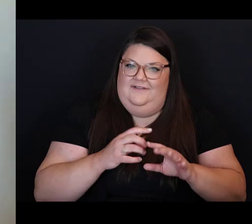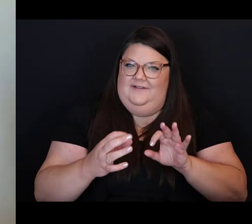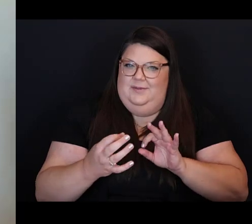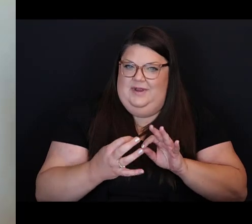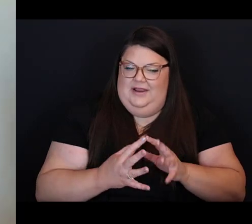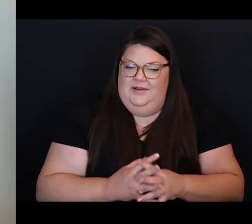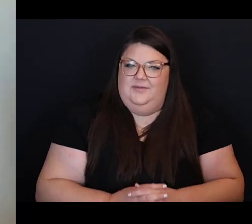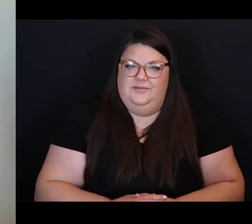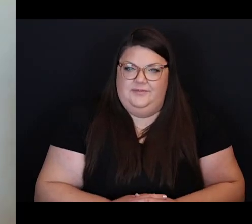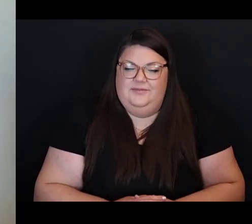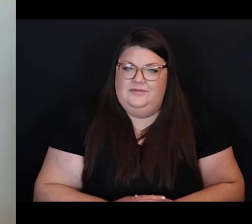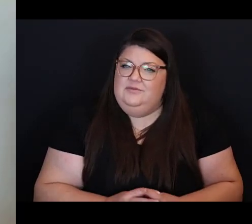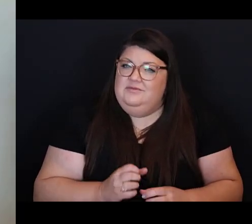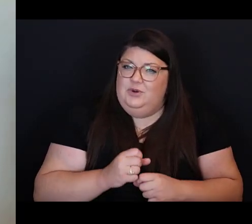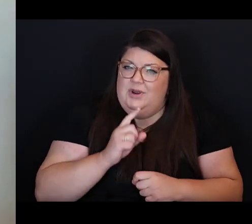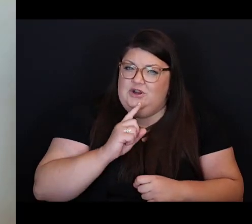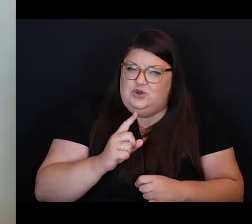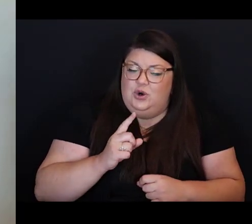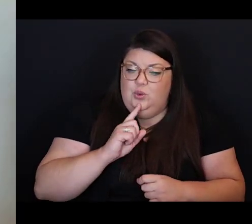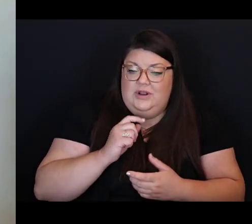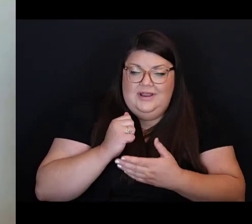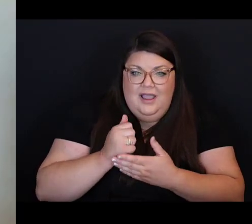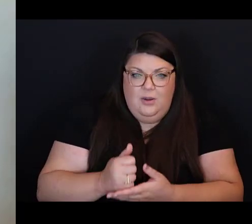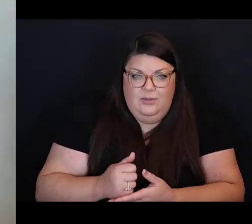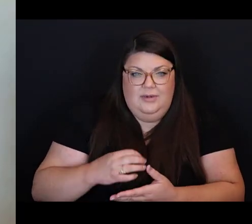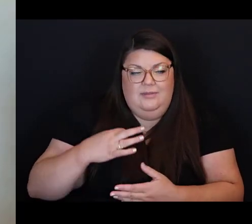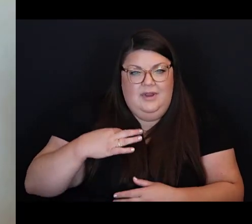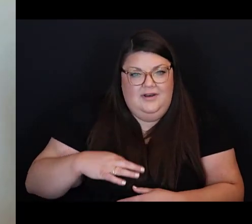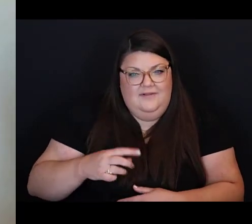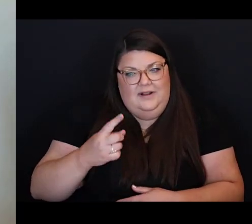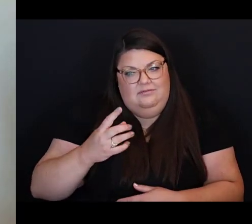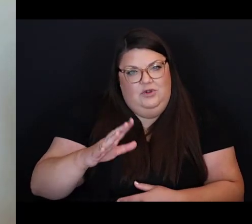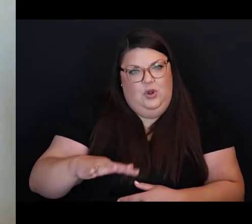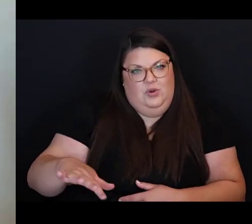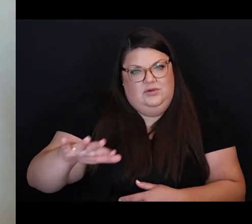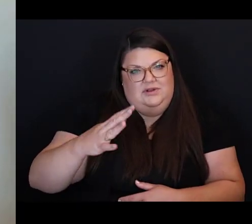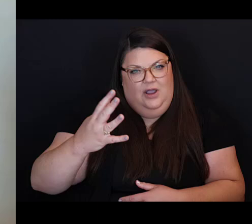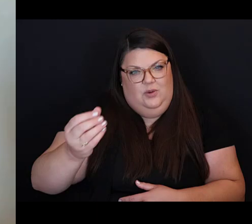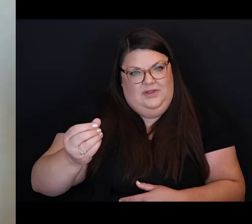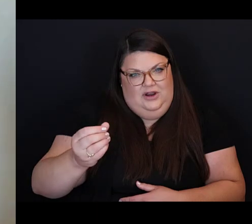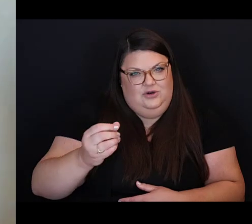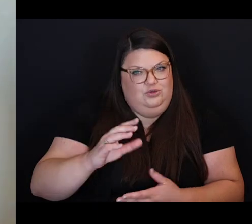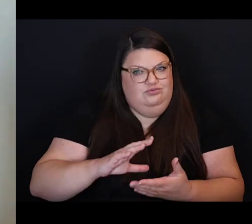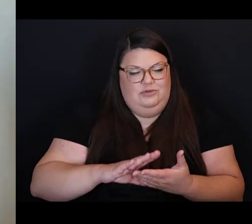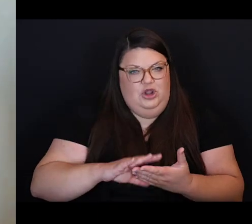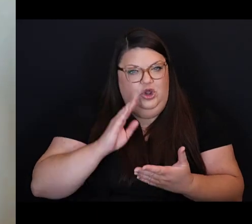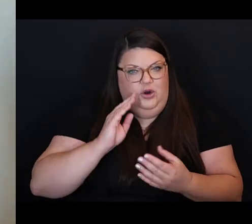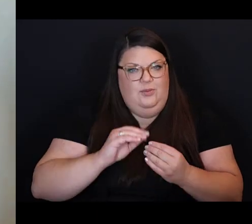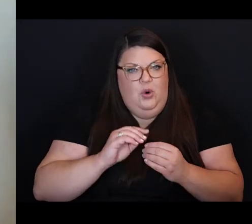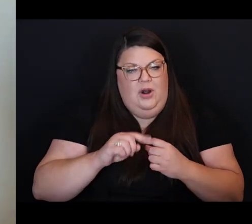to have this great feedback and make sure it's really helping those out there to just learn